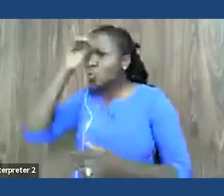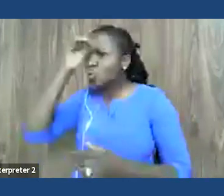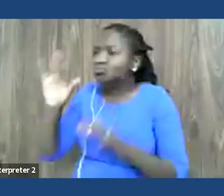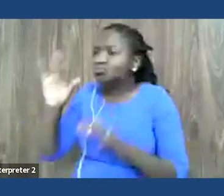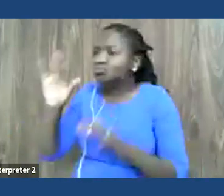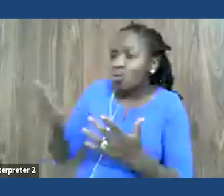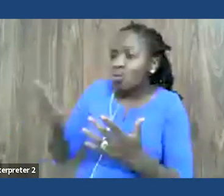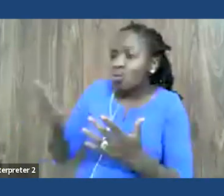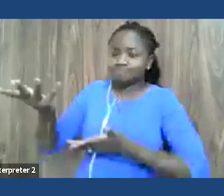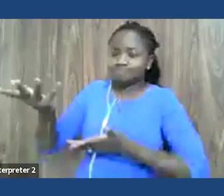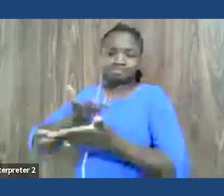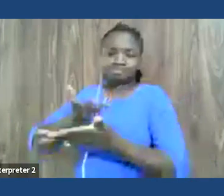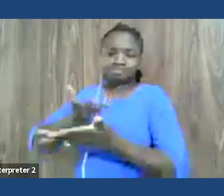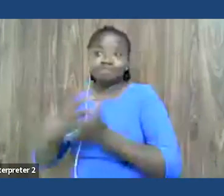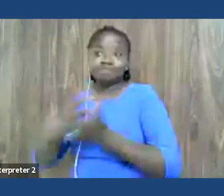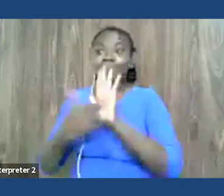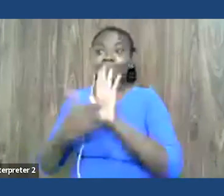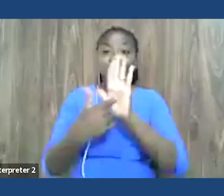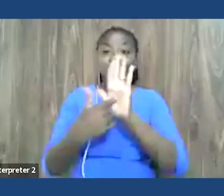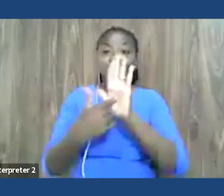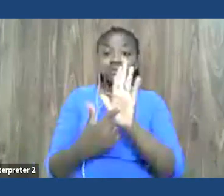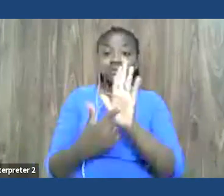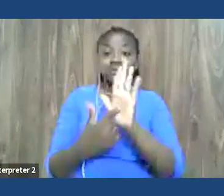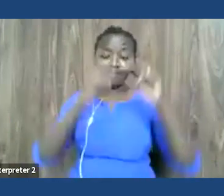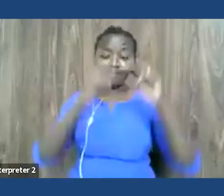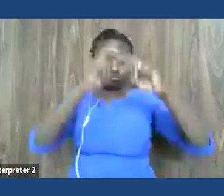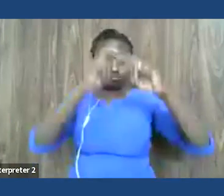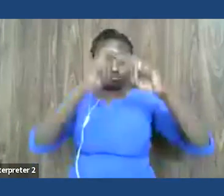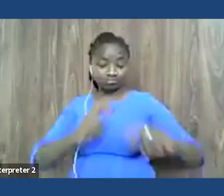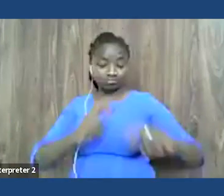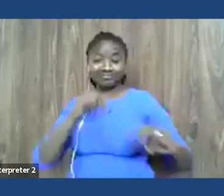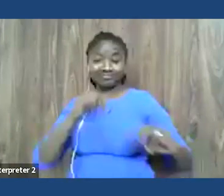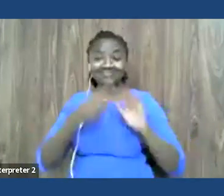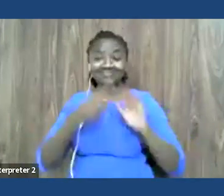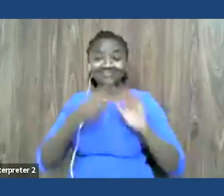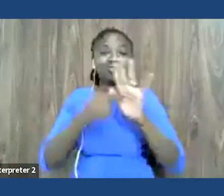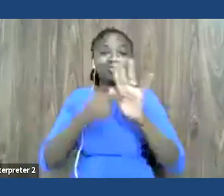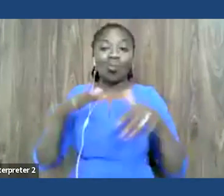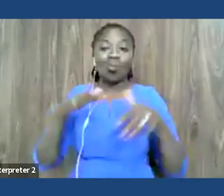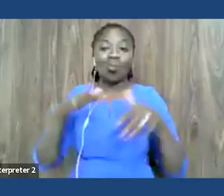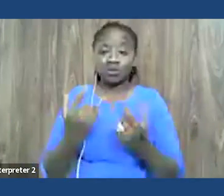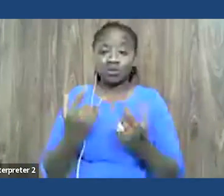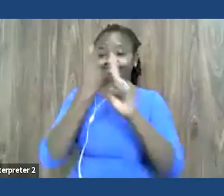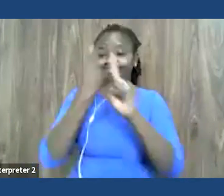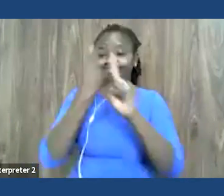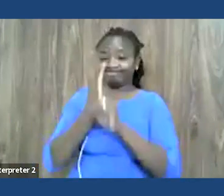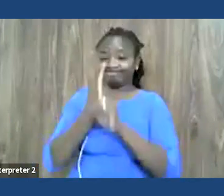For example, AARP shows multigenerational companies are good for business.